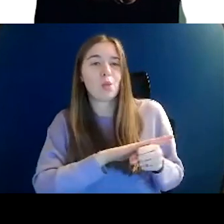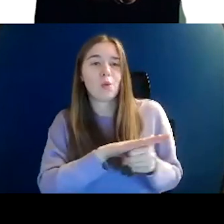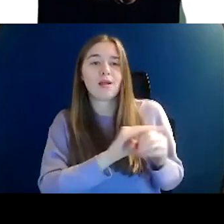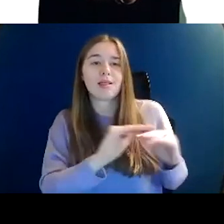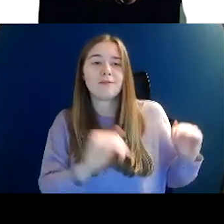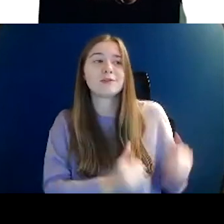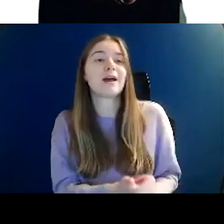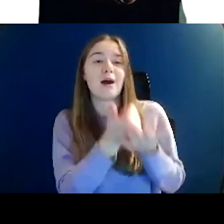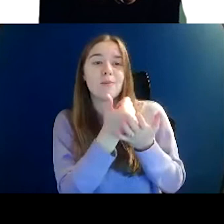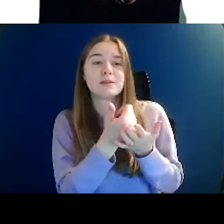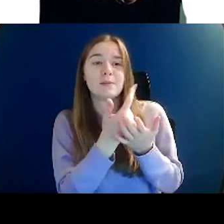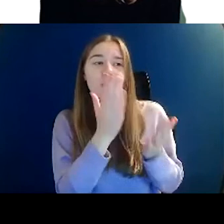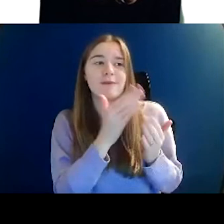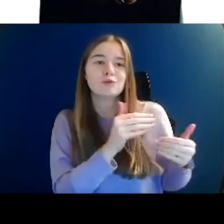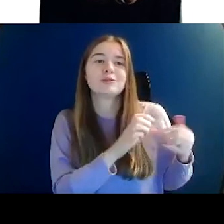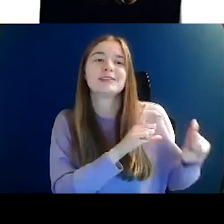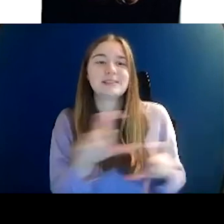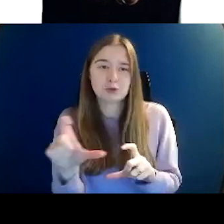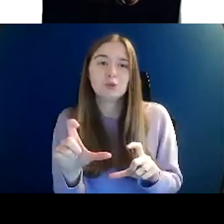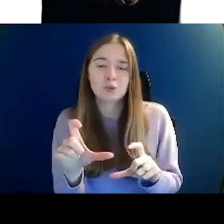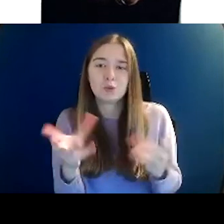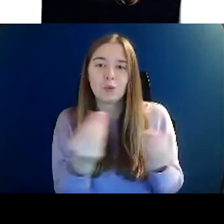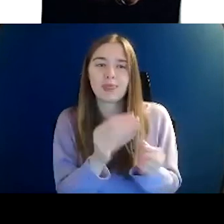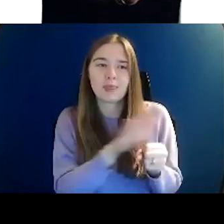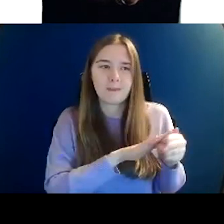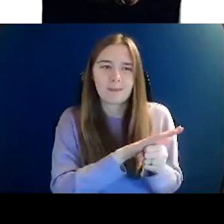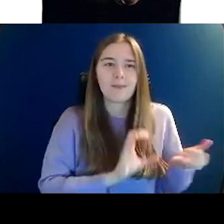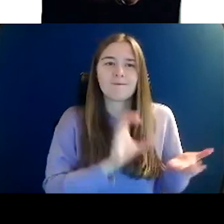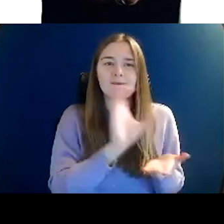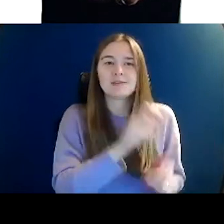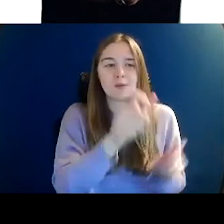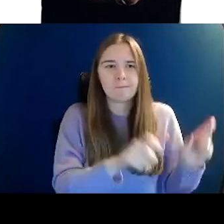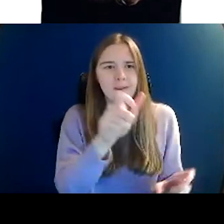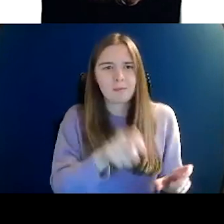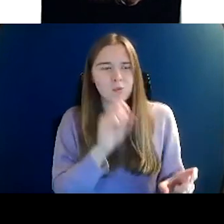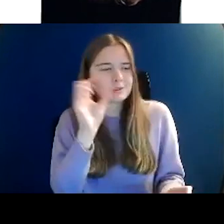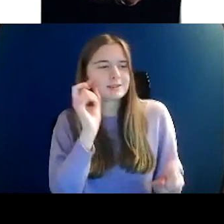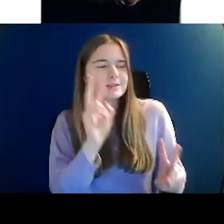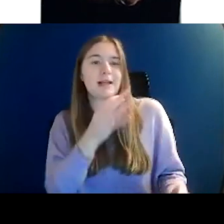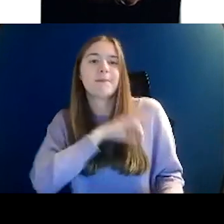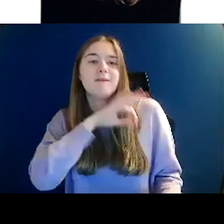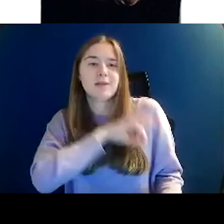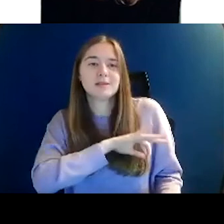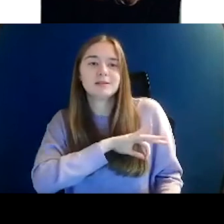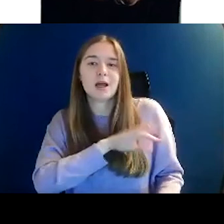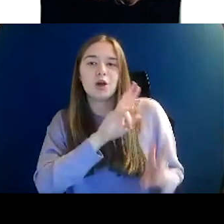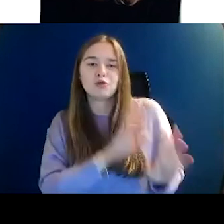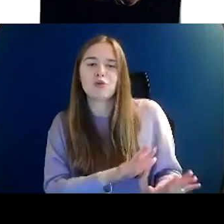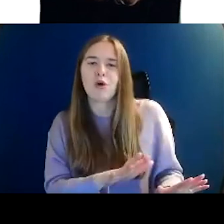but it's only if we continue to invest in those places, in those people, that we'll actually be able to see the benefit of that, rather than it be something which we then,